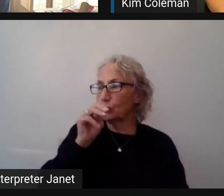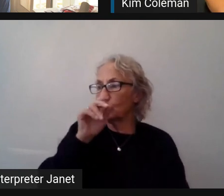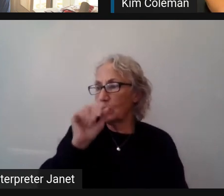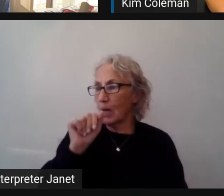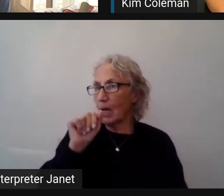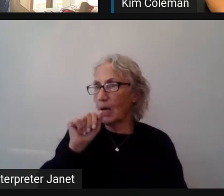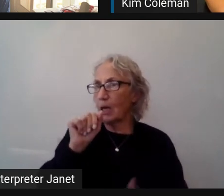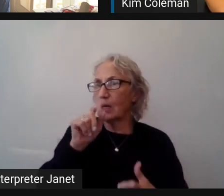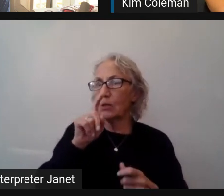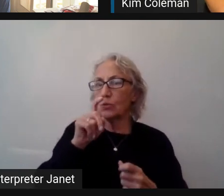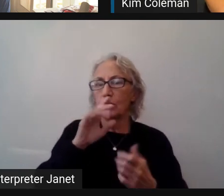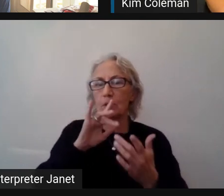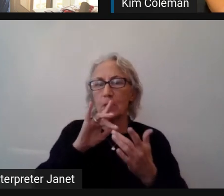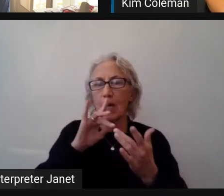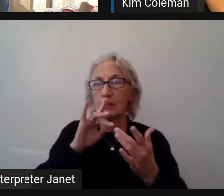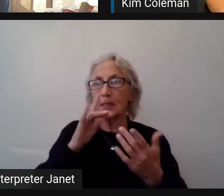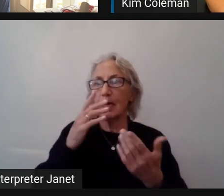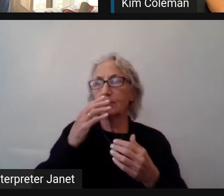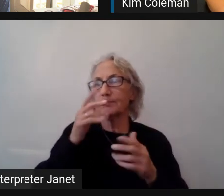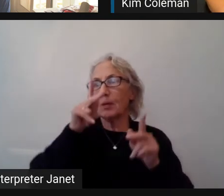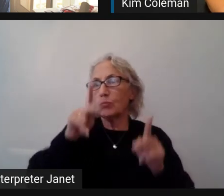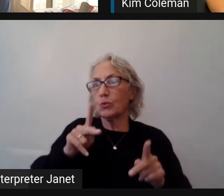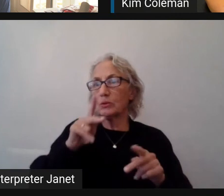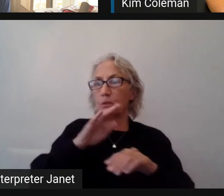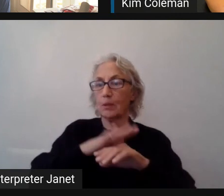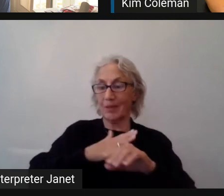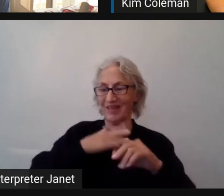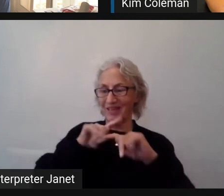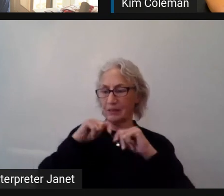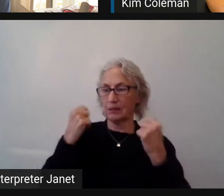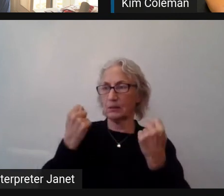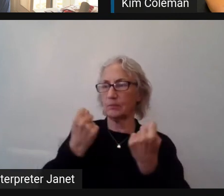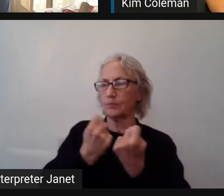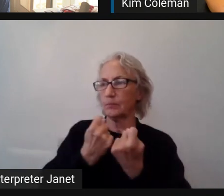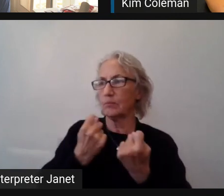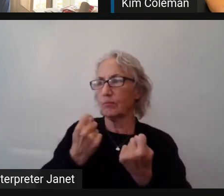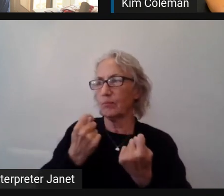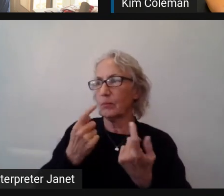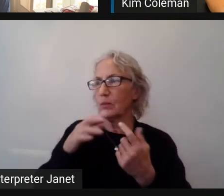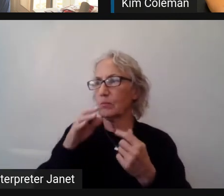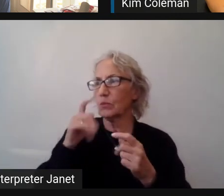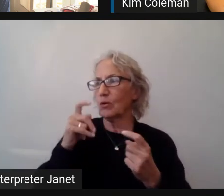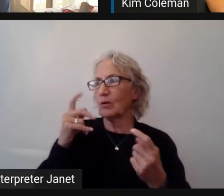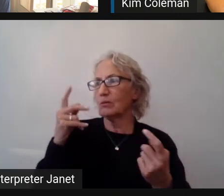and you will see this nice top menu.